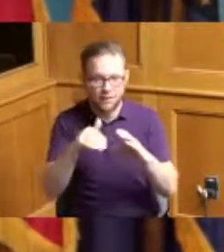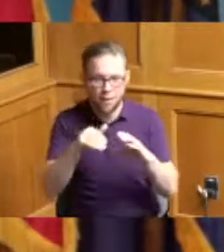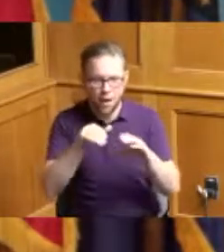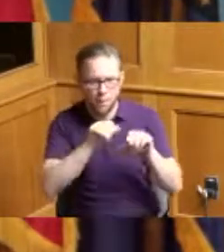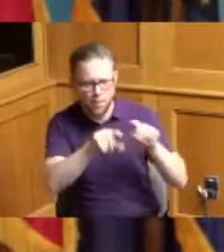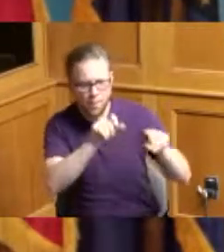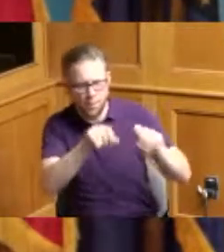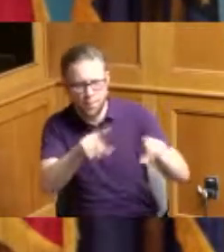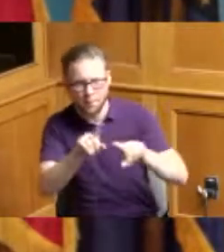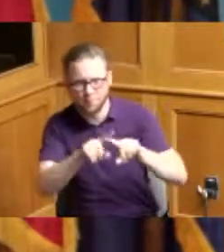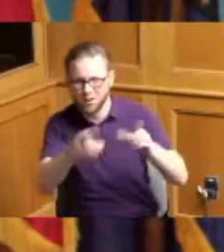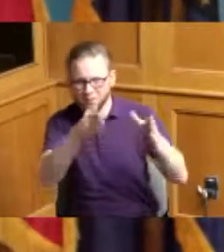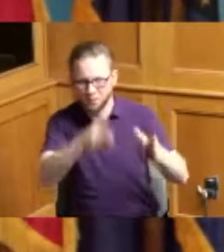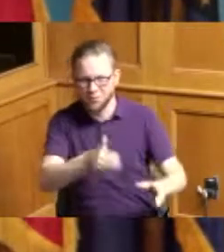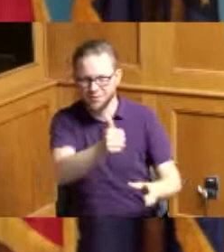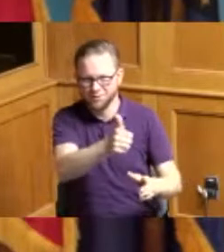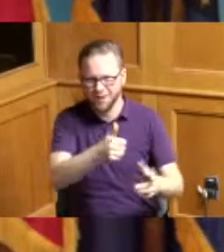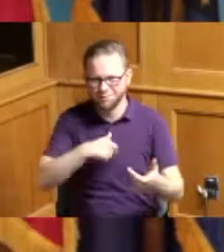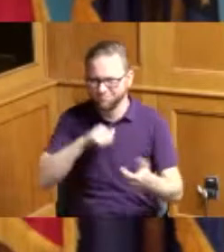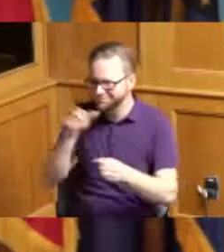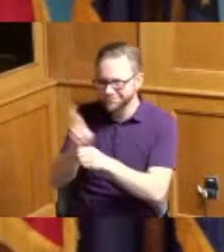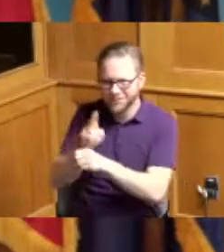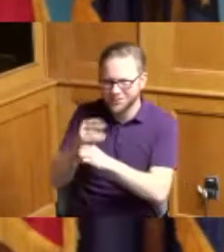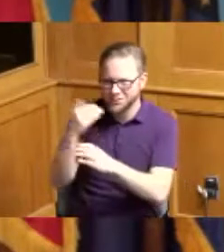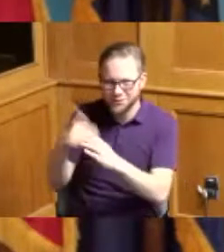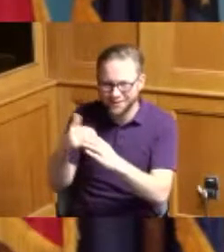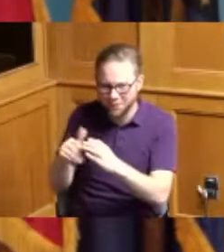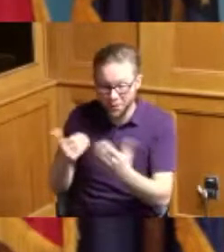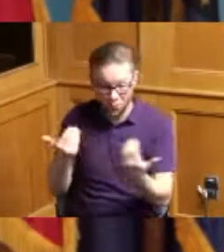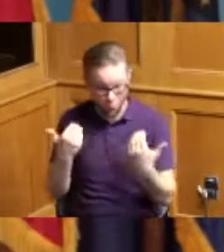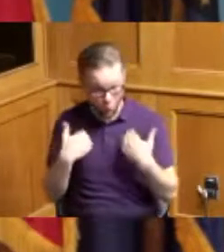and I don't know if we have a text messaging system which is something that I